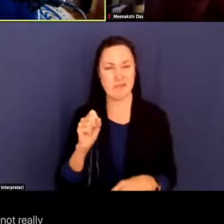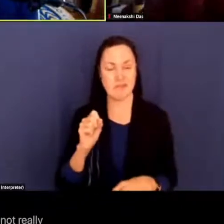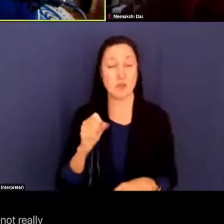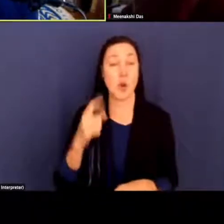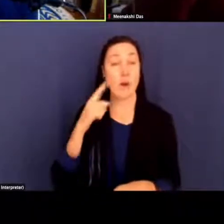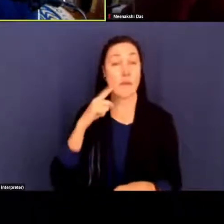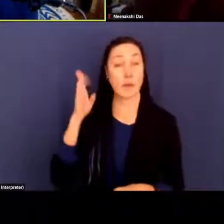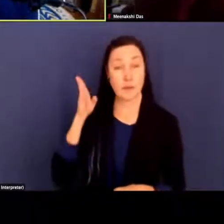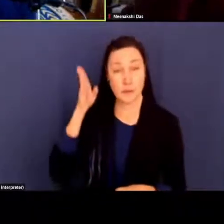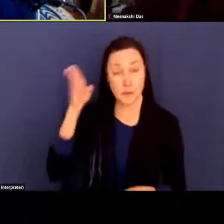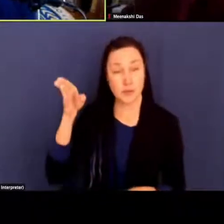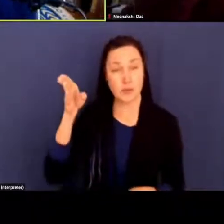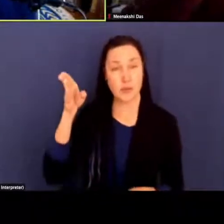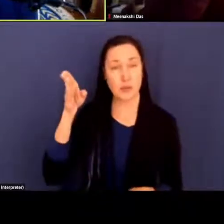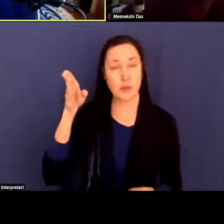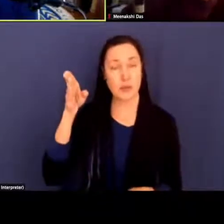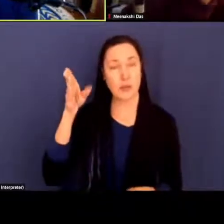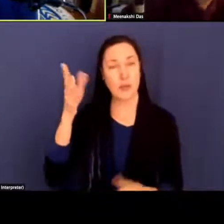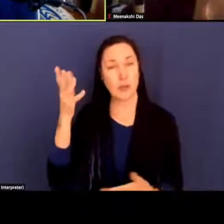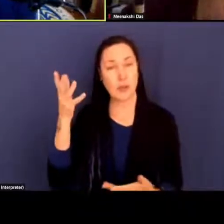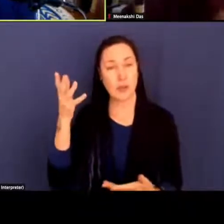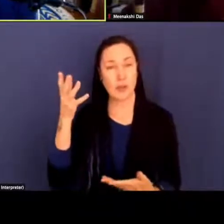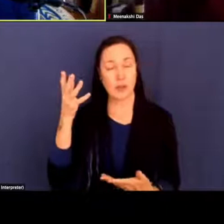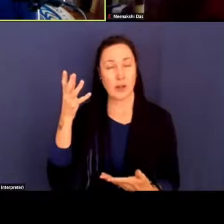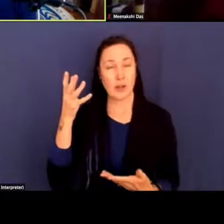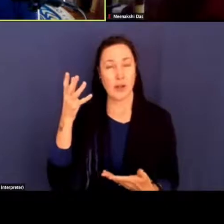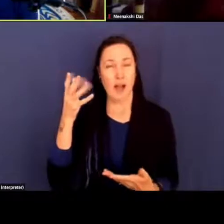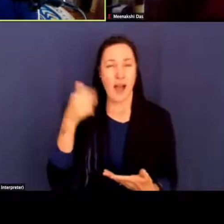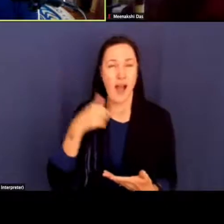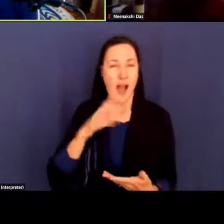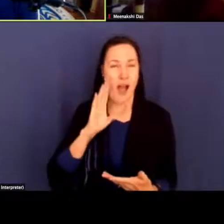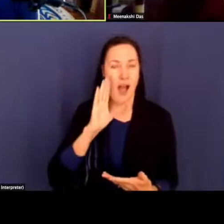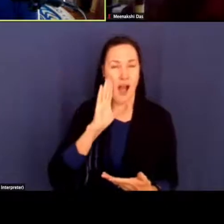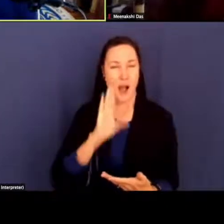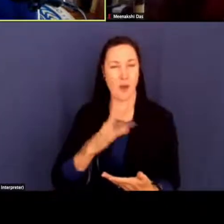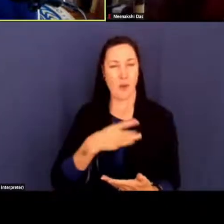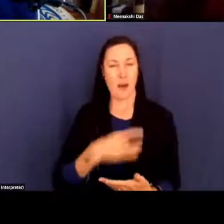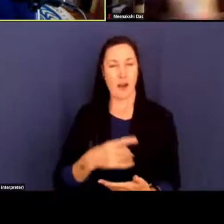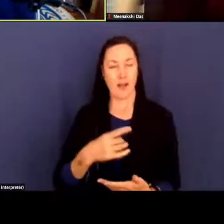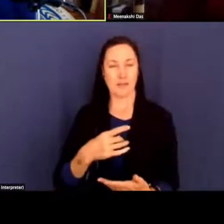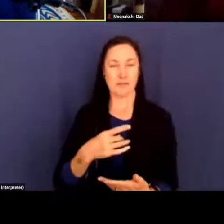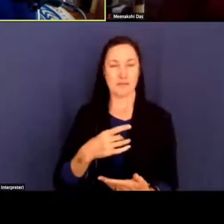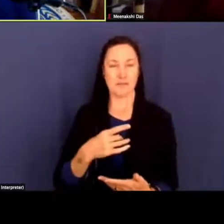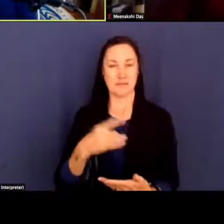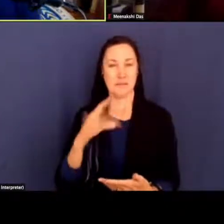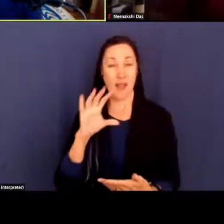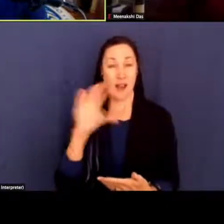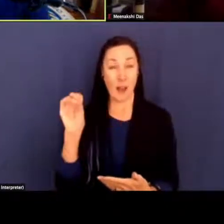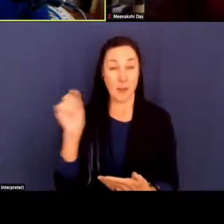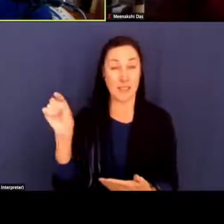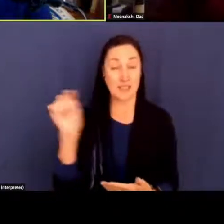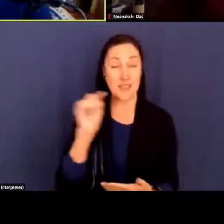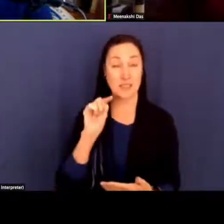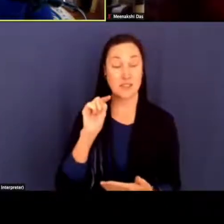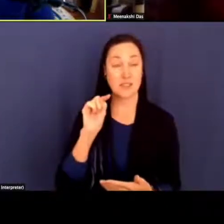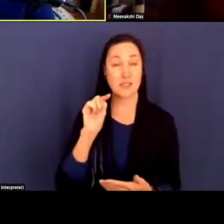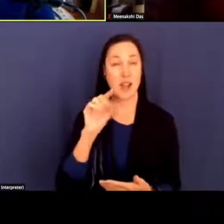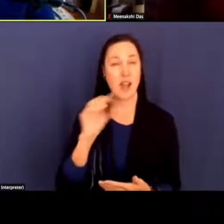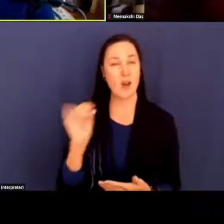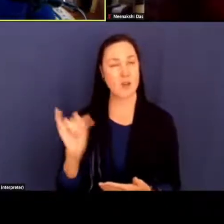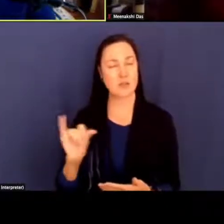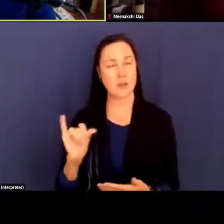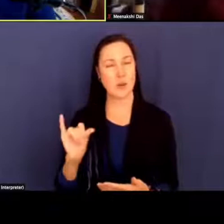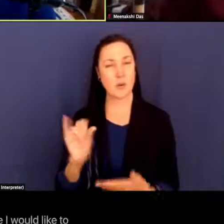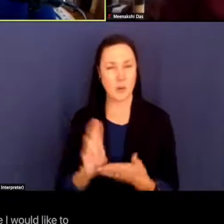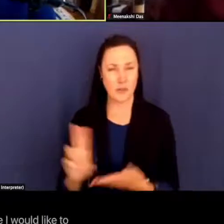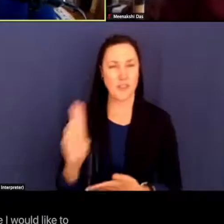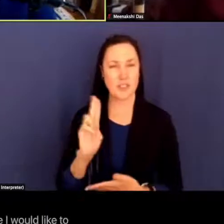especially places become more accessible. I would like to see companies and universities take a look